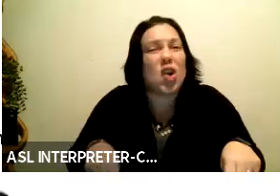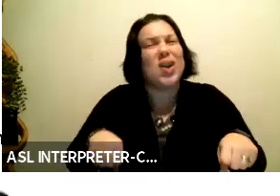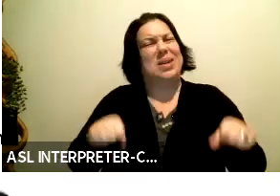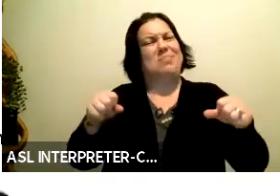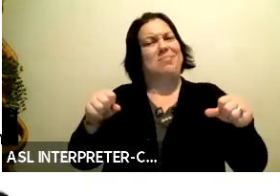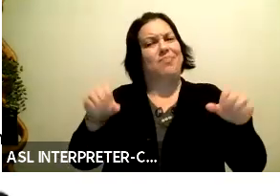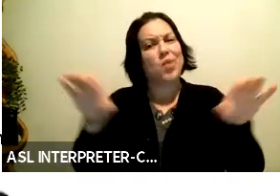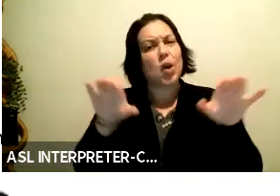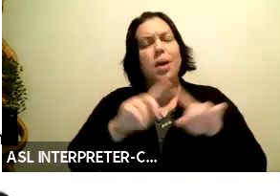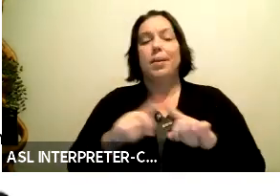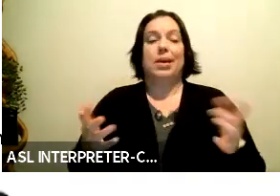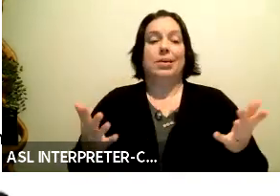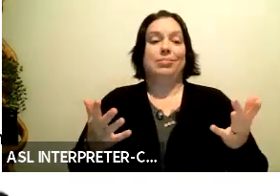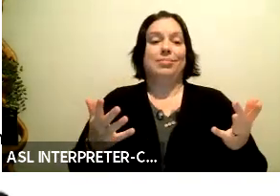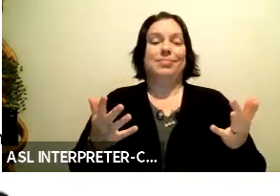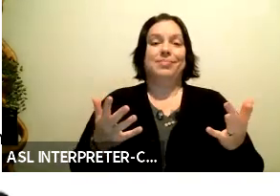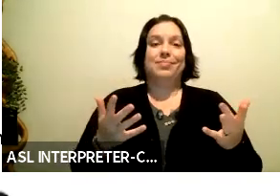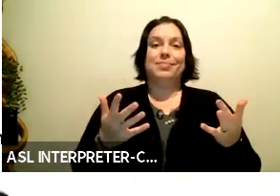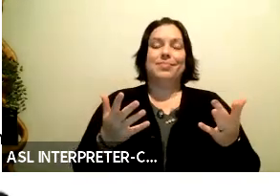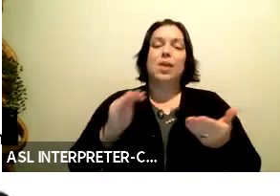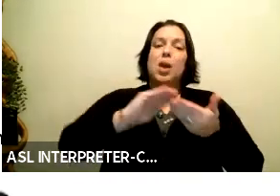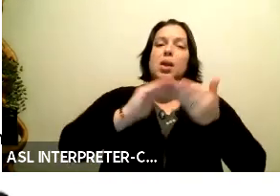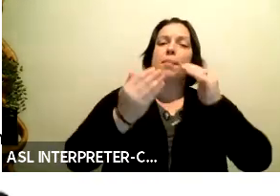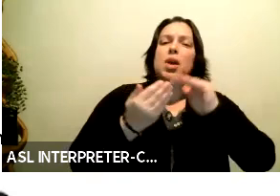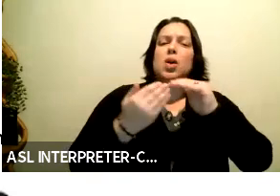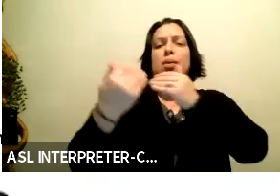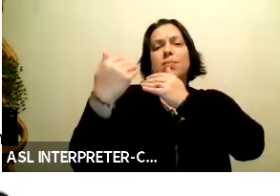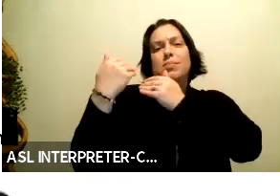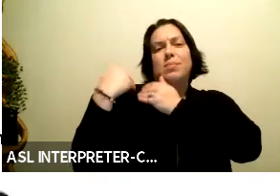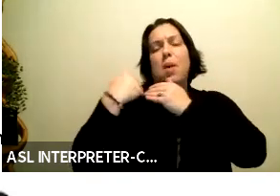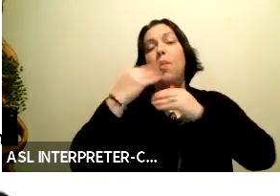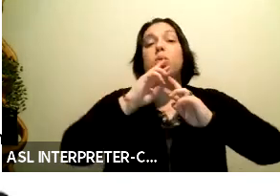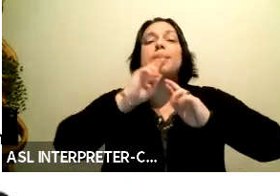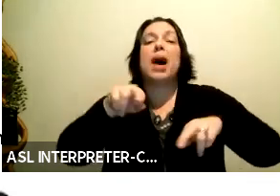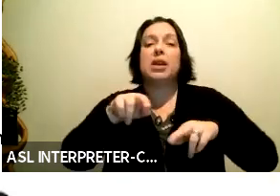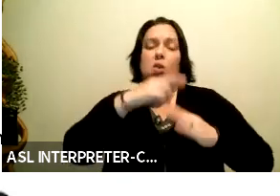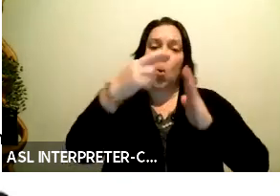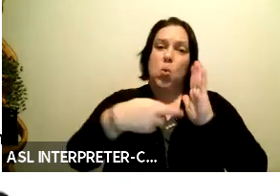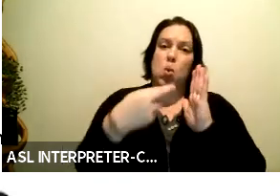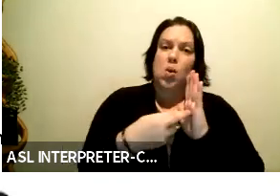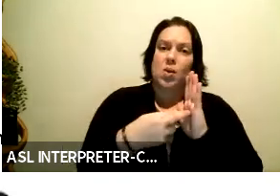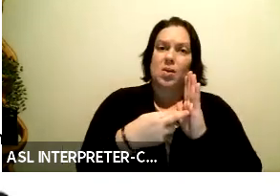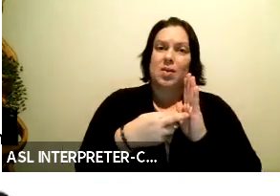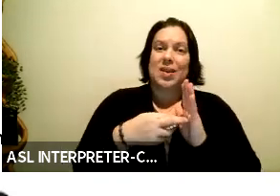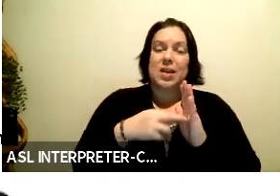preparedness and community response roles exist to protect and minimize a disaster's disruption